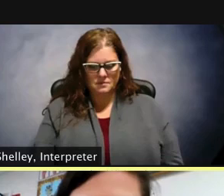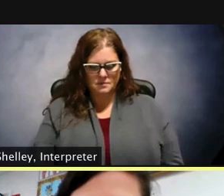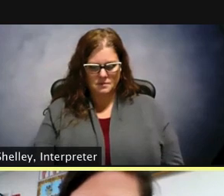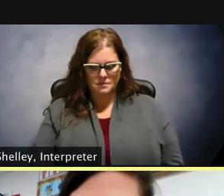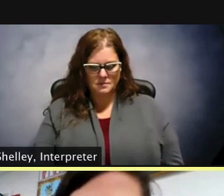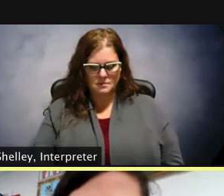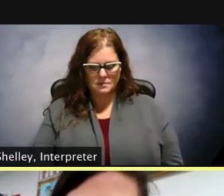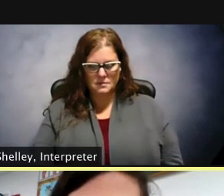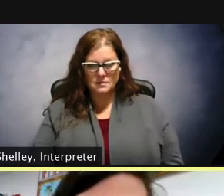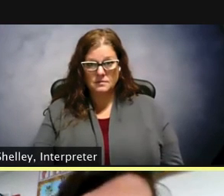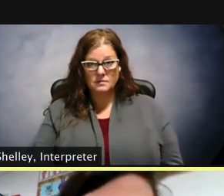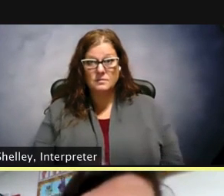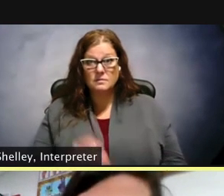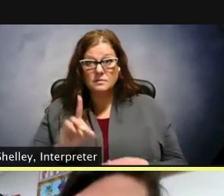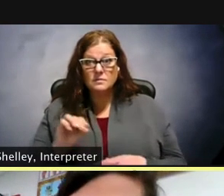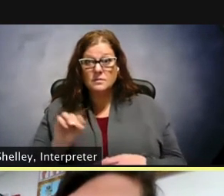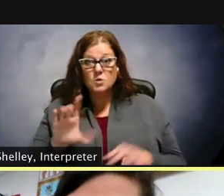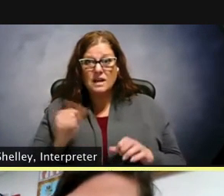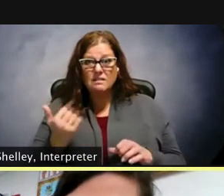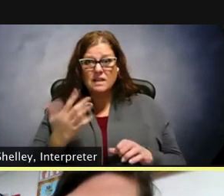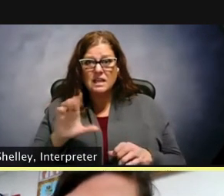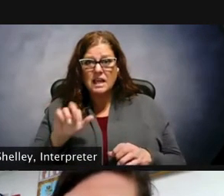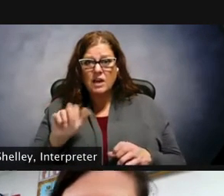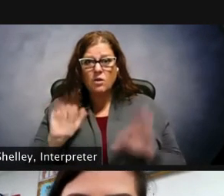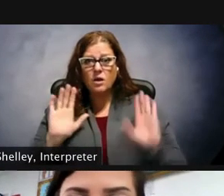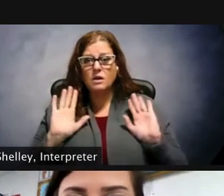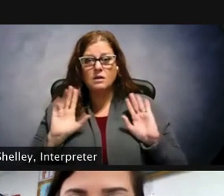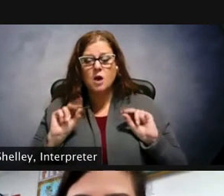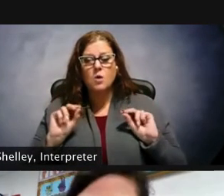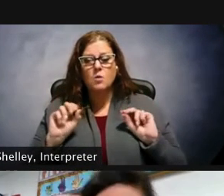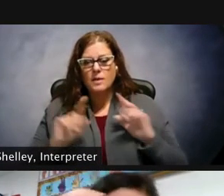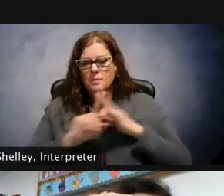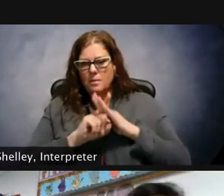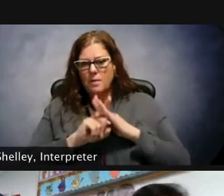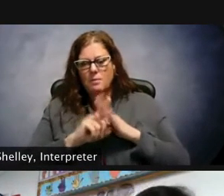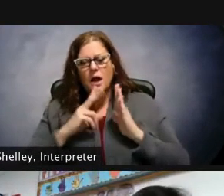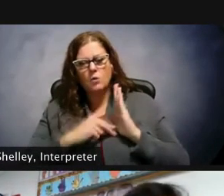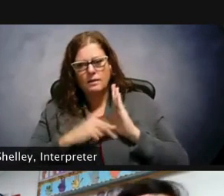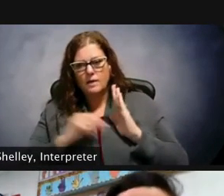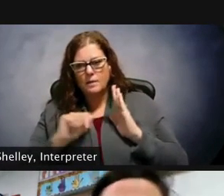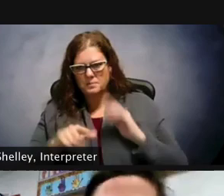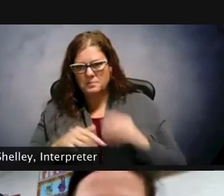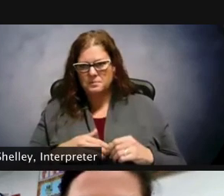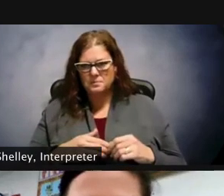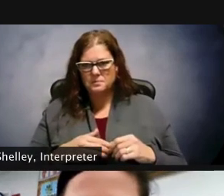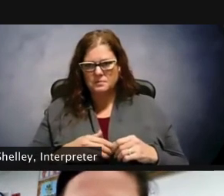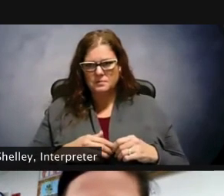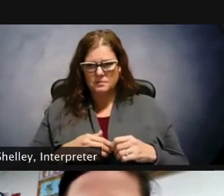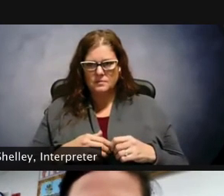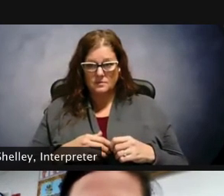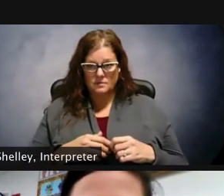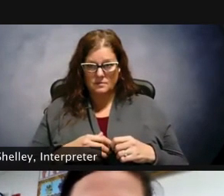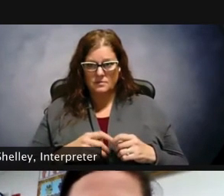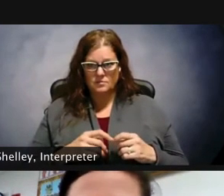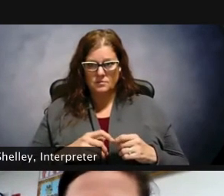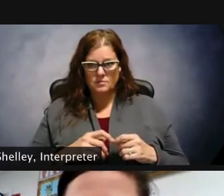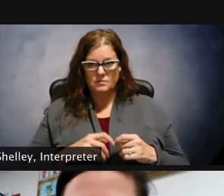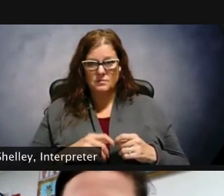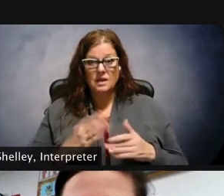Do I have to do anything here, Cara? [CARA] Nope, when they come up I'll read them to you. I will share while we wait for just a